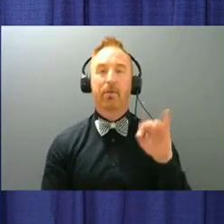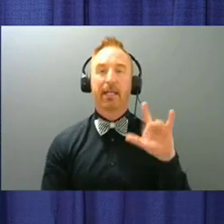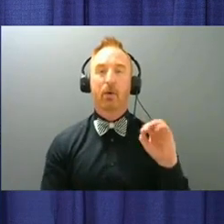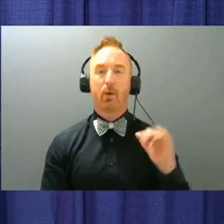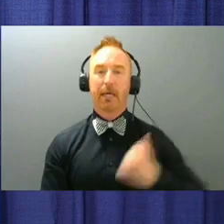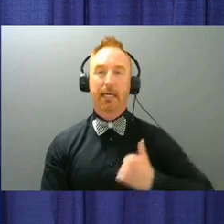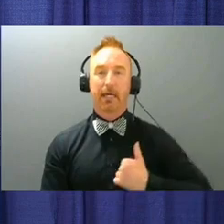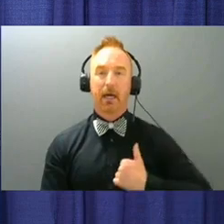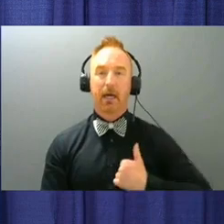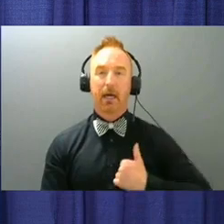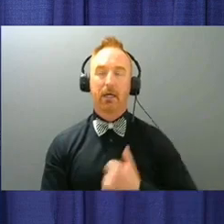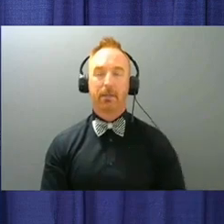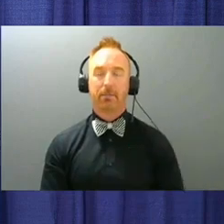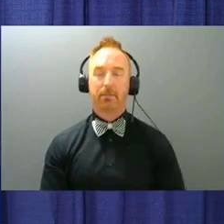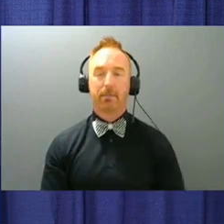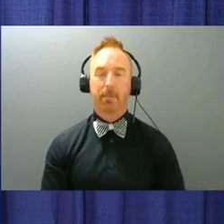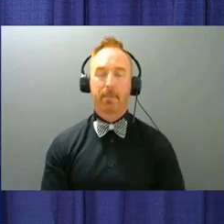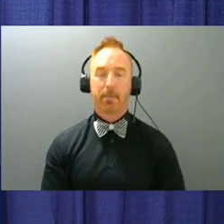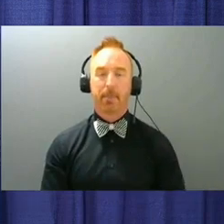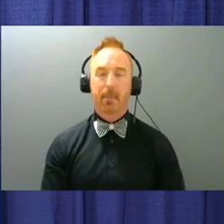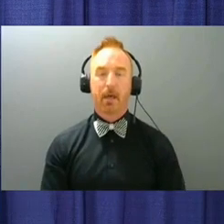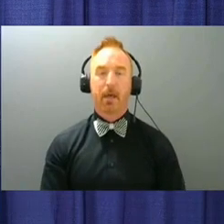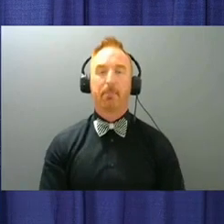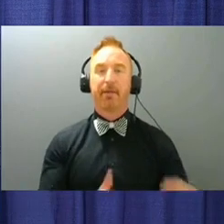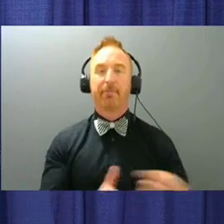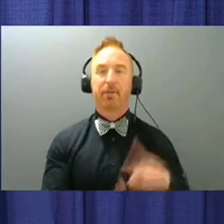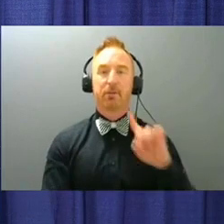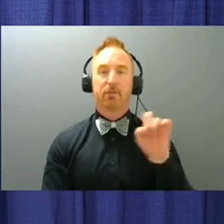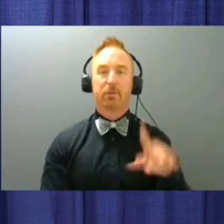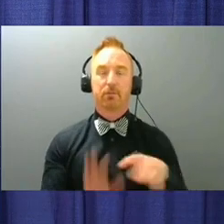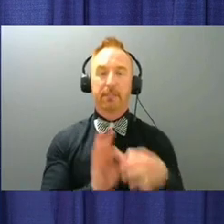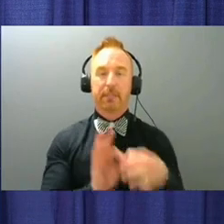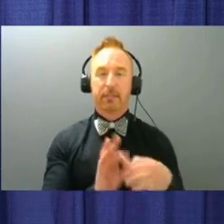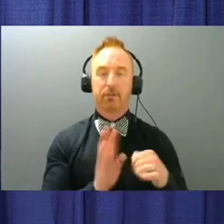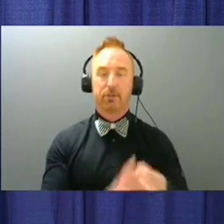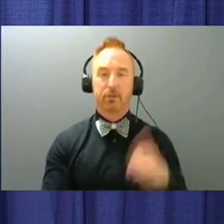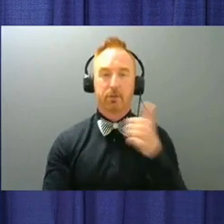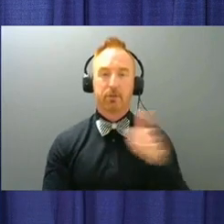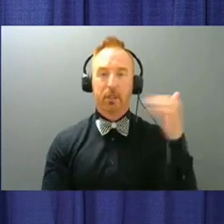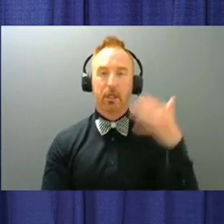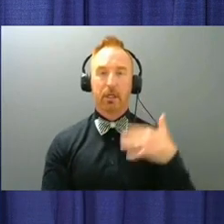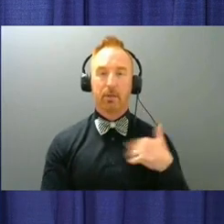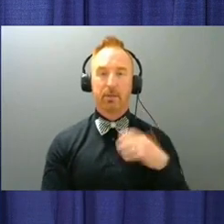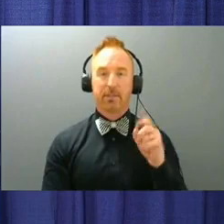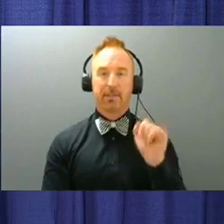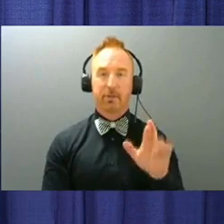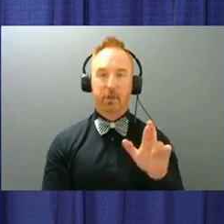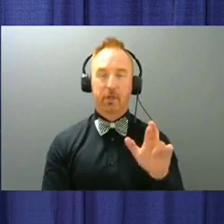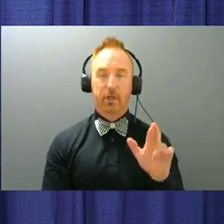Radio-Canada. Reporter: Yes, first question to the premier also